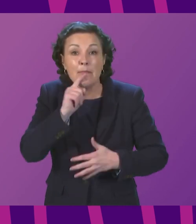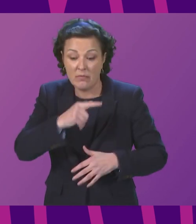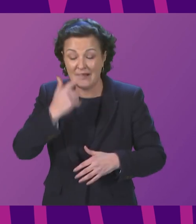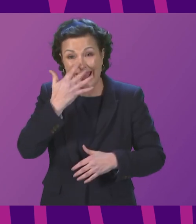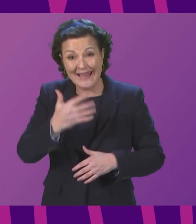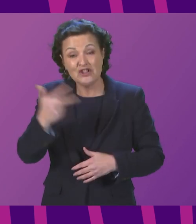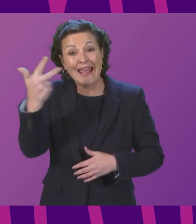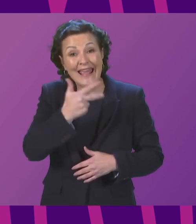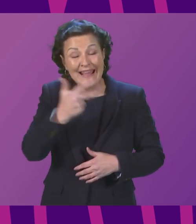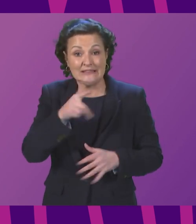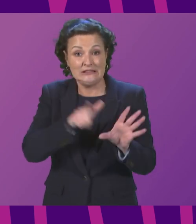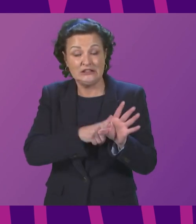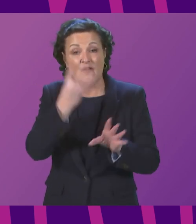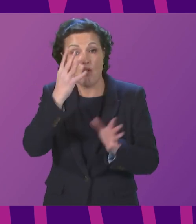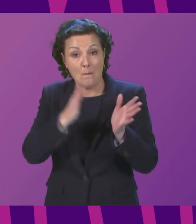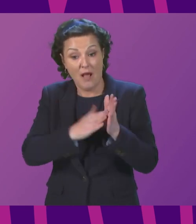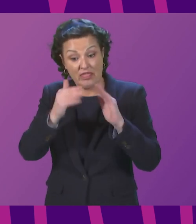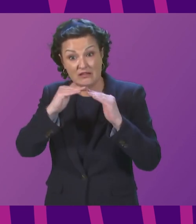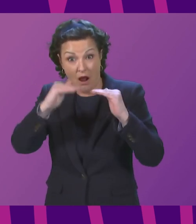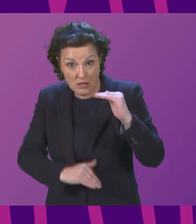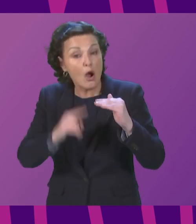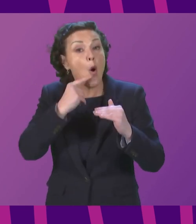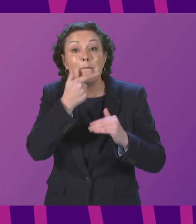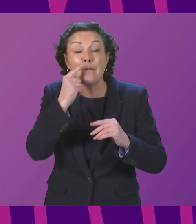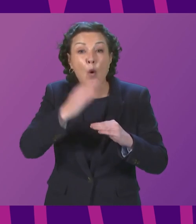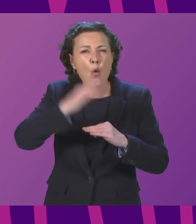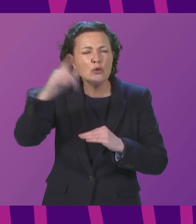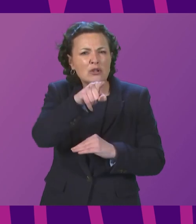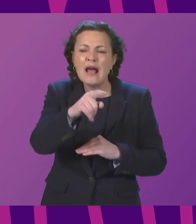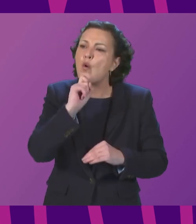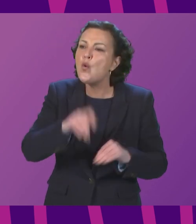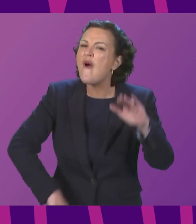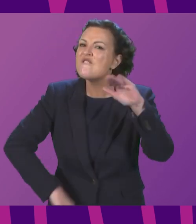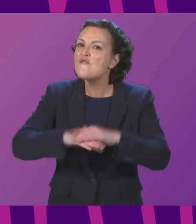that and are fully vaccinated. Let me be clear that, by “fully vaccinated”, we mean having